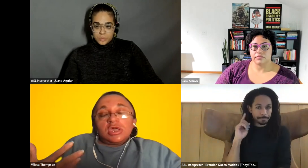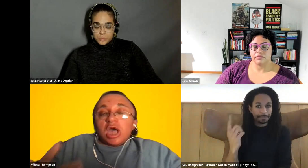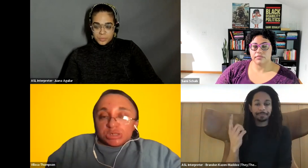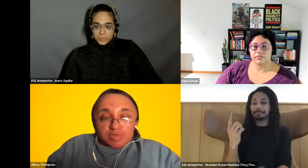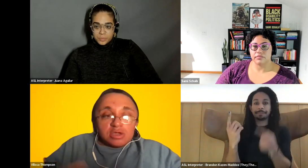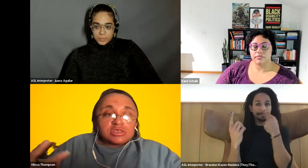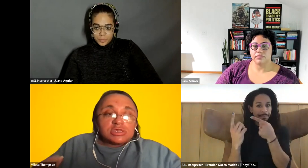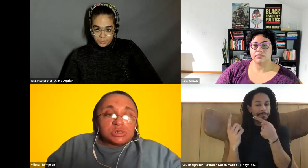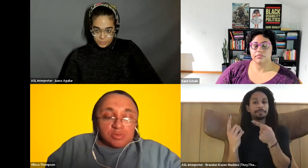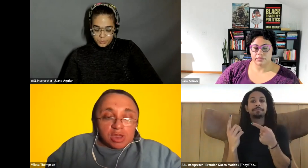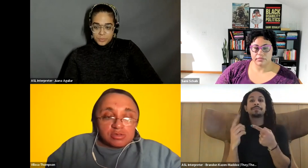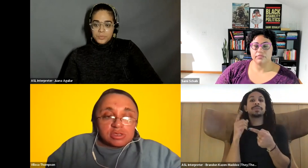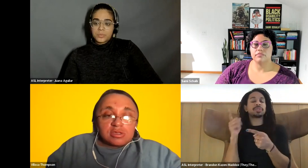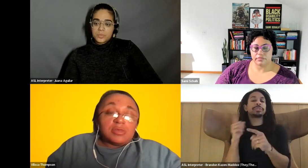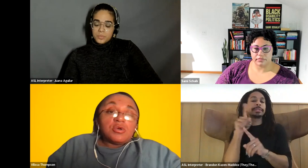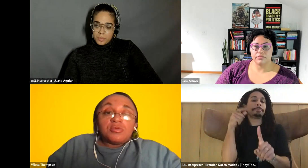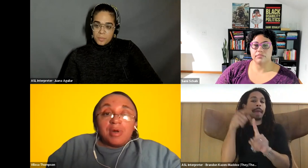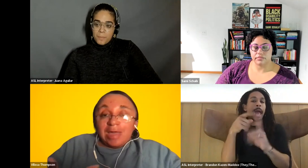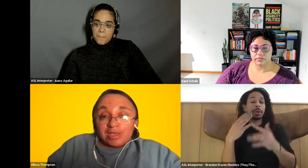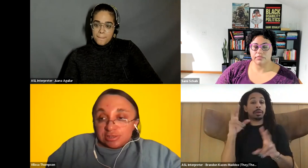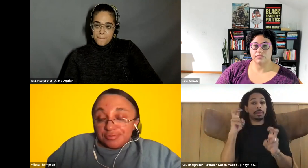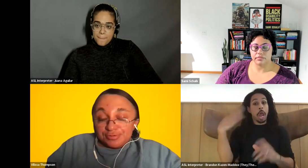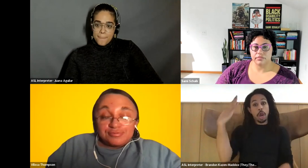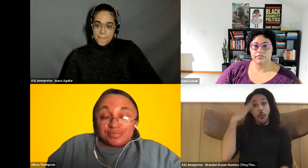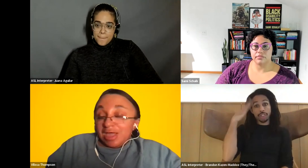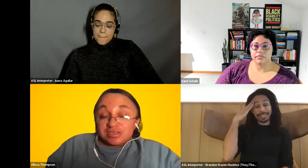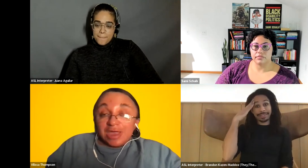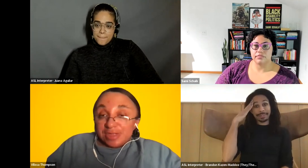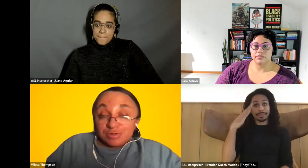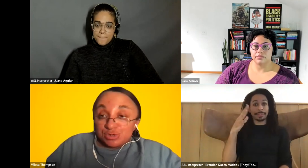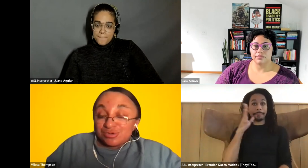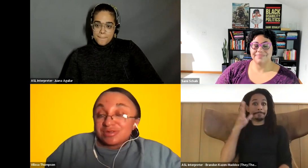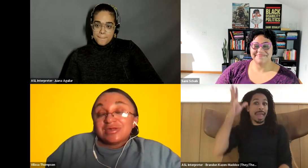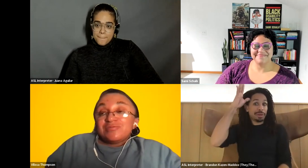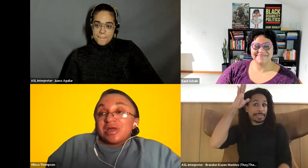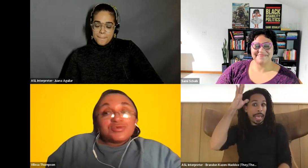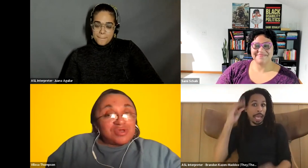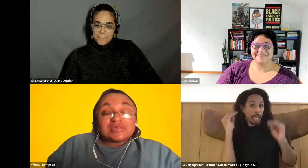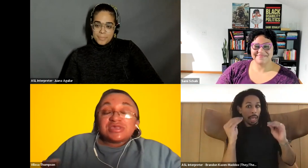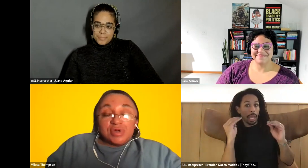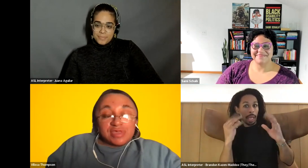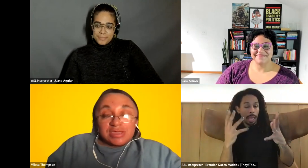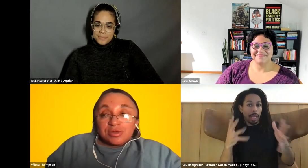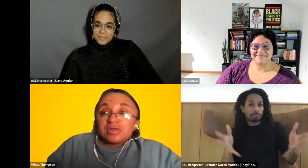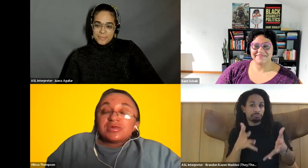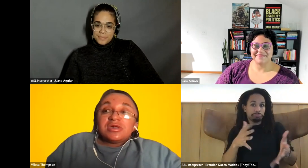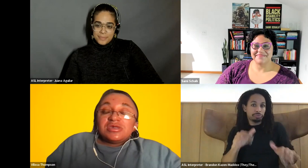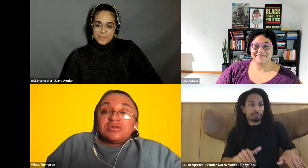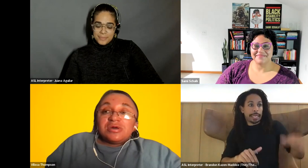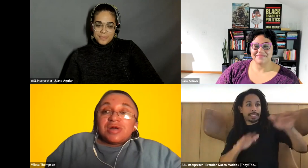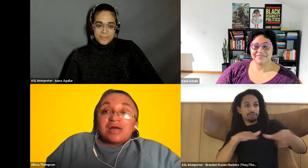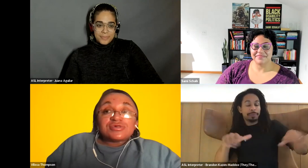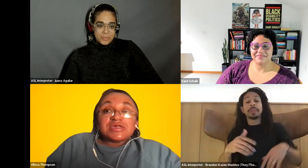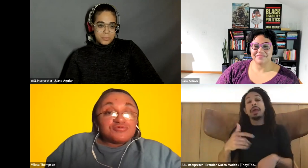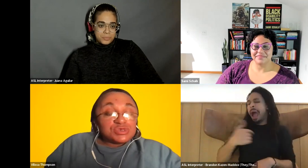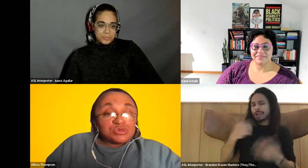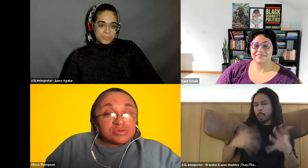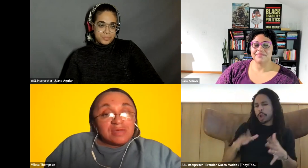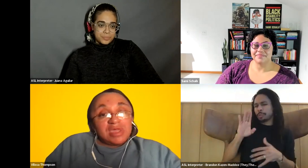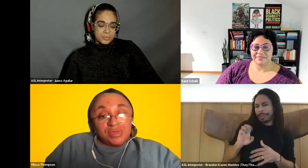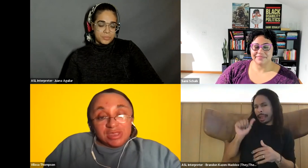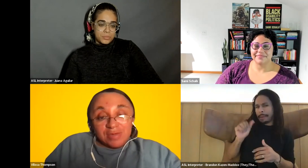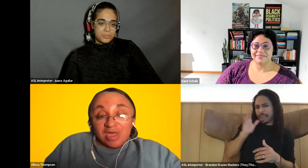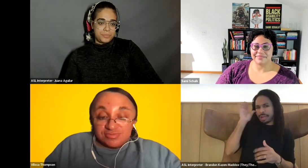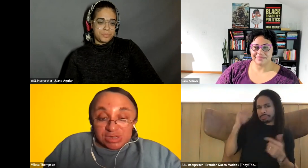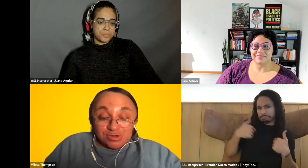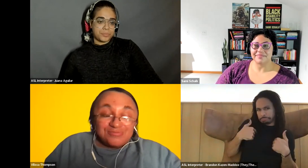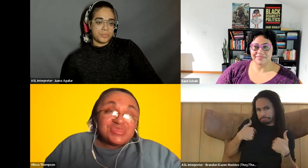Vilissa Thompson: conscious parenting, just the parenting, and though I myself do not desire to have children, but I always try to keep updated on You know how to care for the children. That may be in my spear.